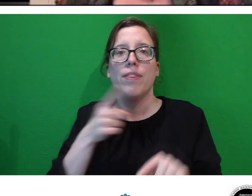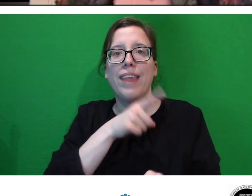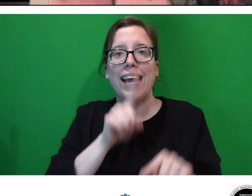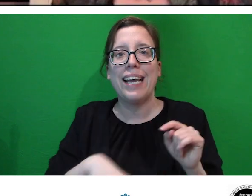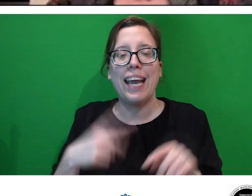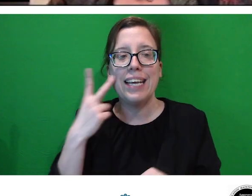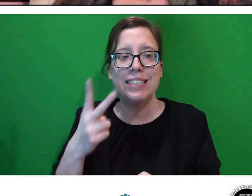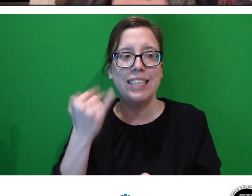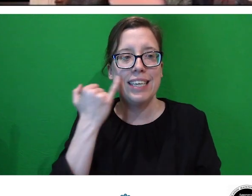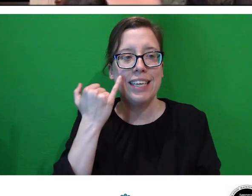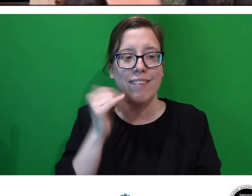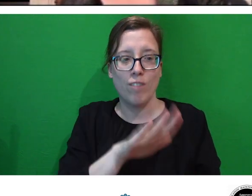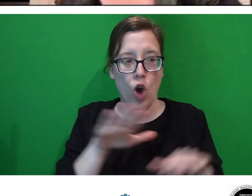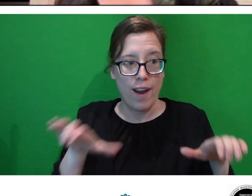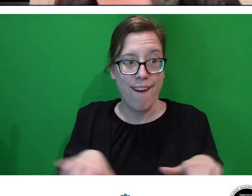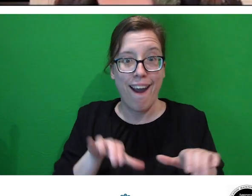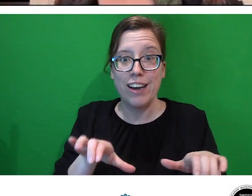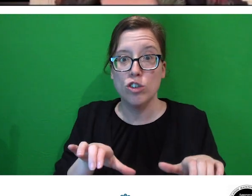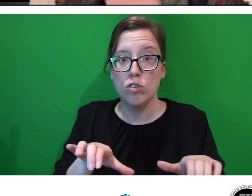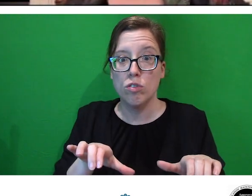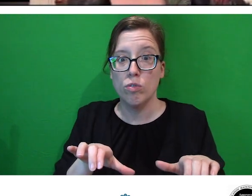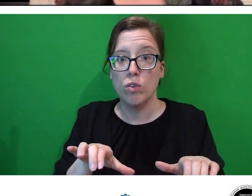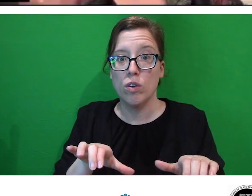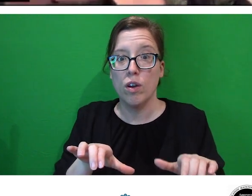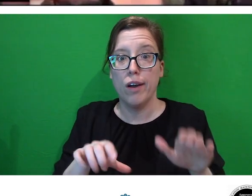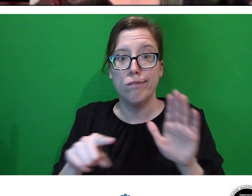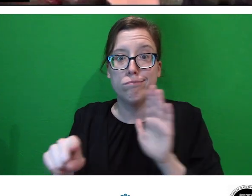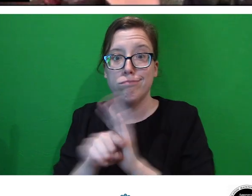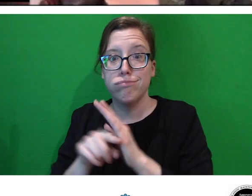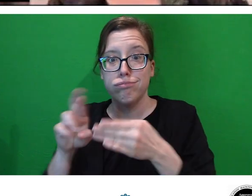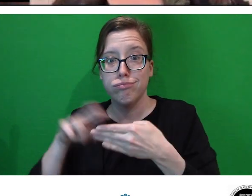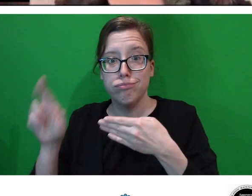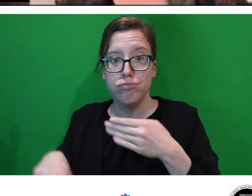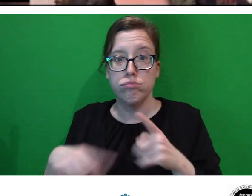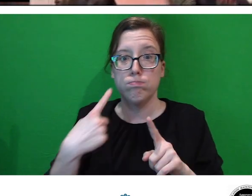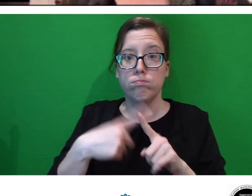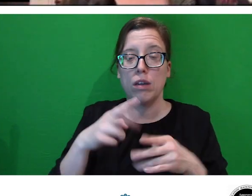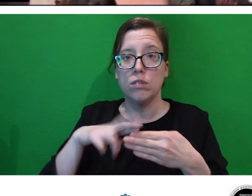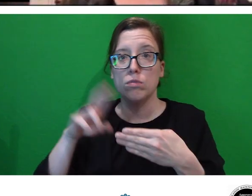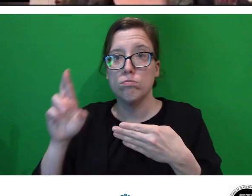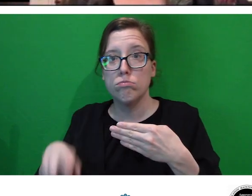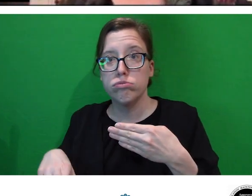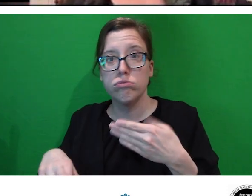if it's a positive impact, if it's a negative impact, they can't confirm that, they can't see